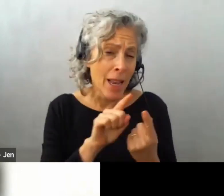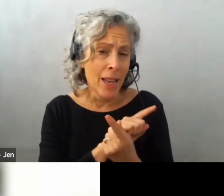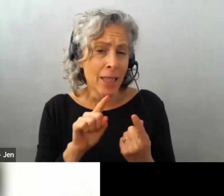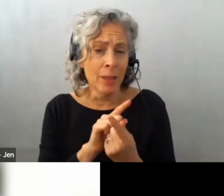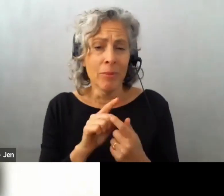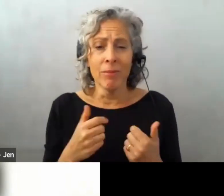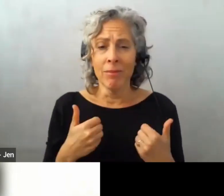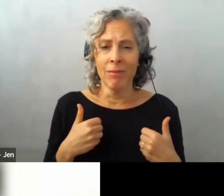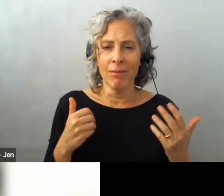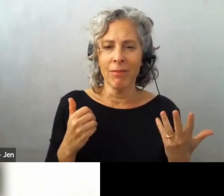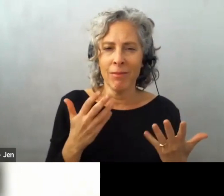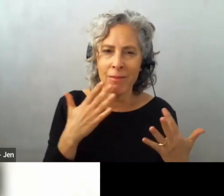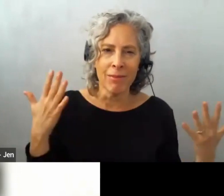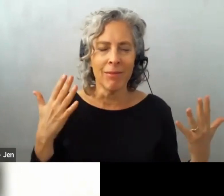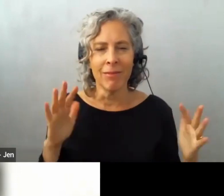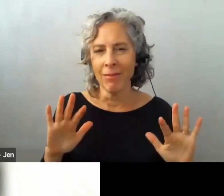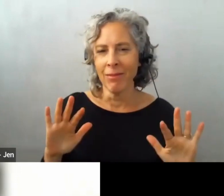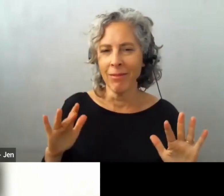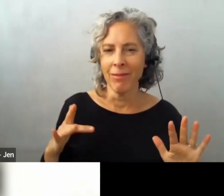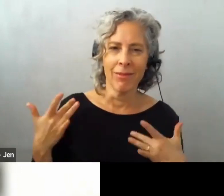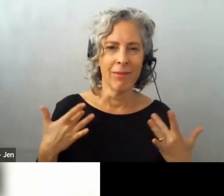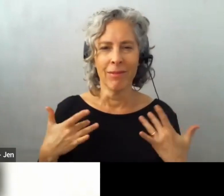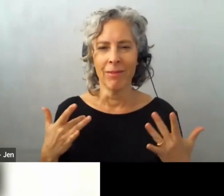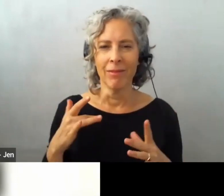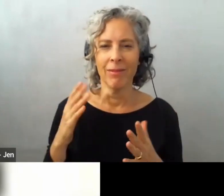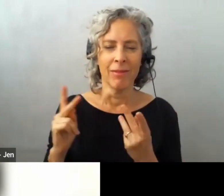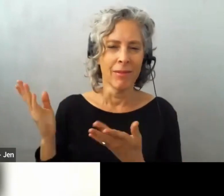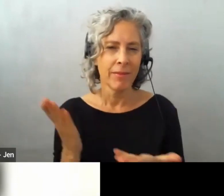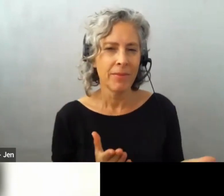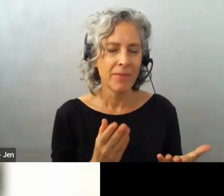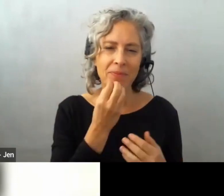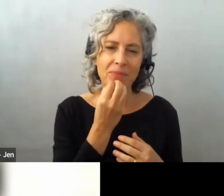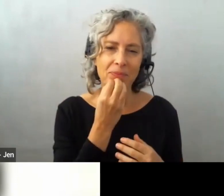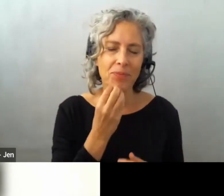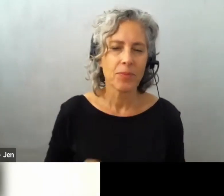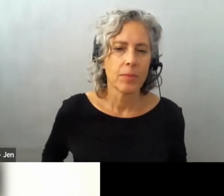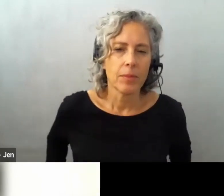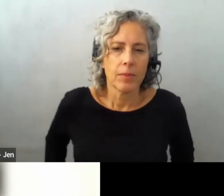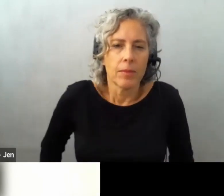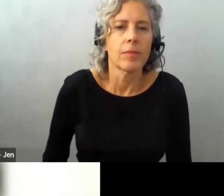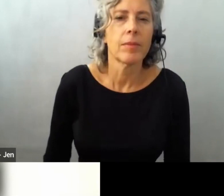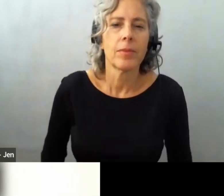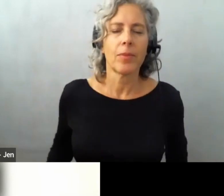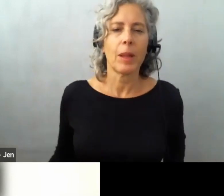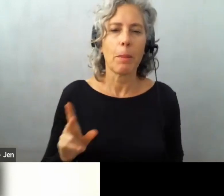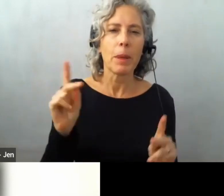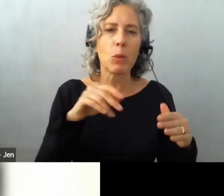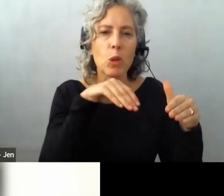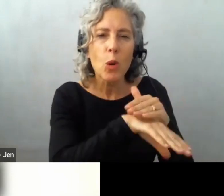this very lively atmosphere, people would bring in snacks, and people would pop into each other's offices, there was a lot